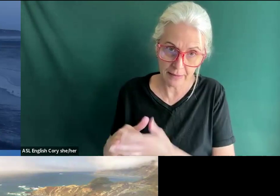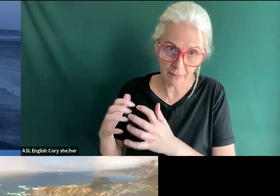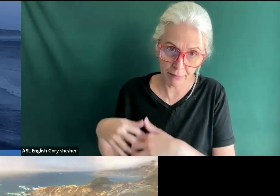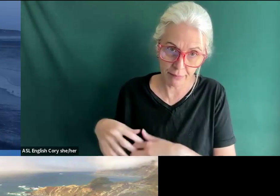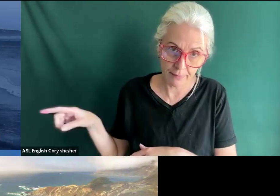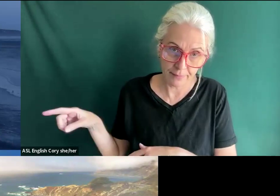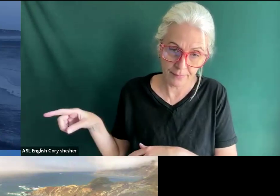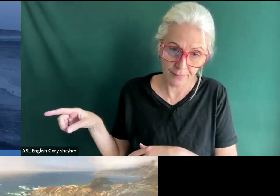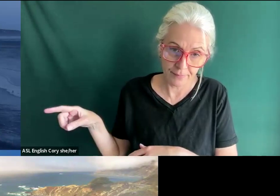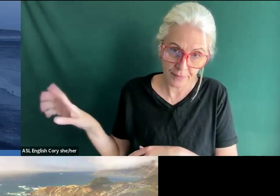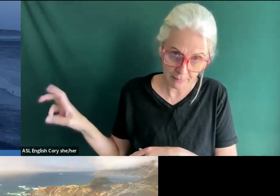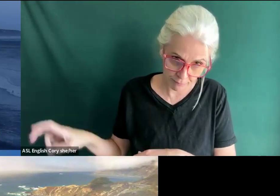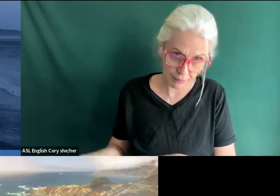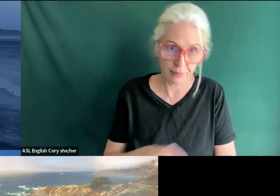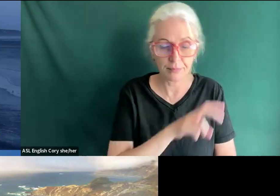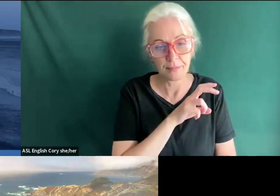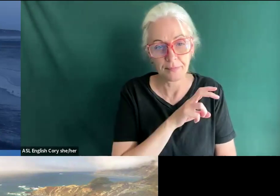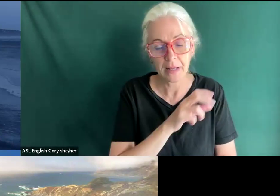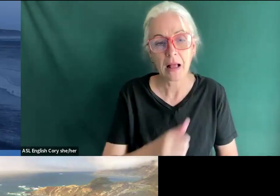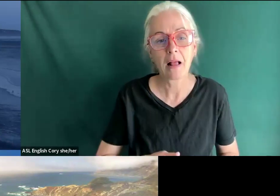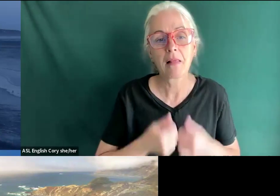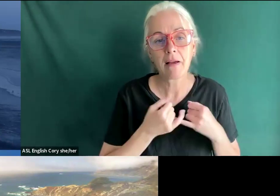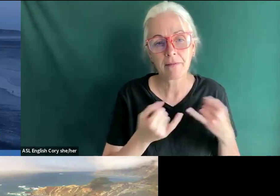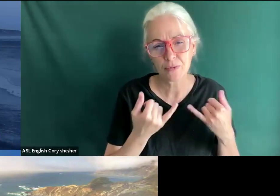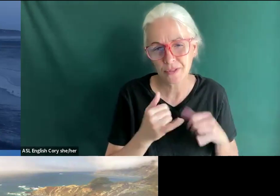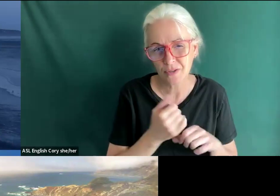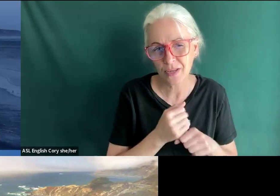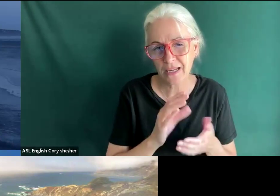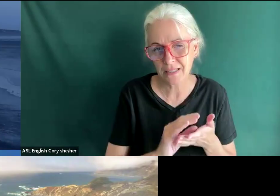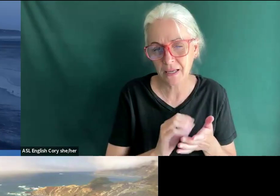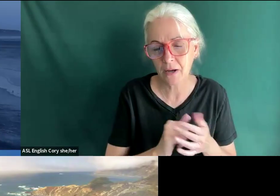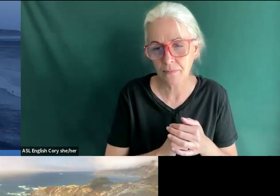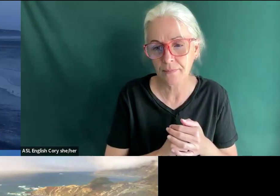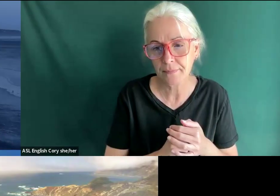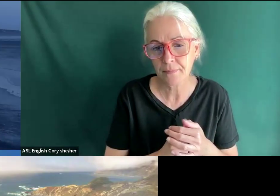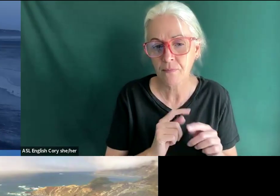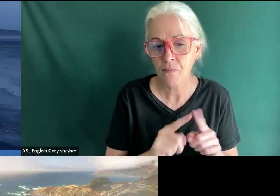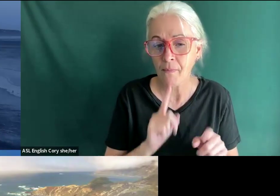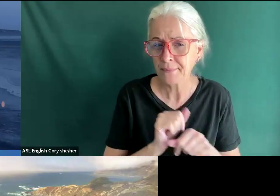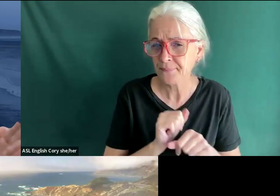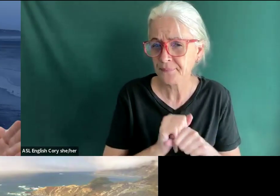down, they were transitioning over to Lifeline to still get a discount. But to actually see, like,